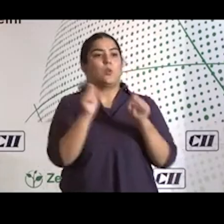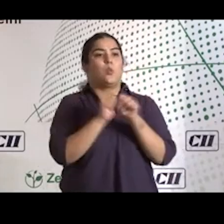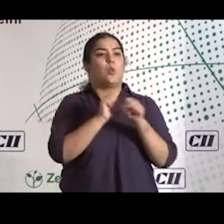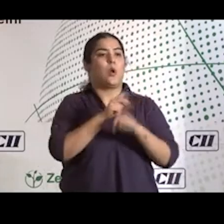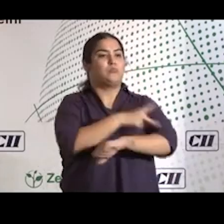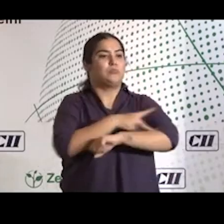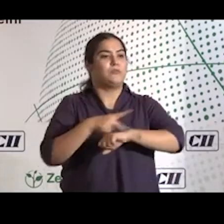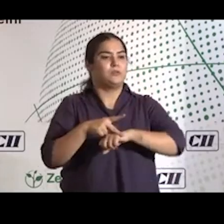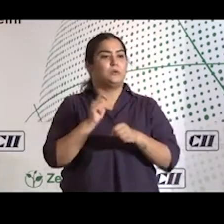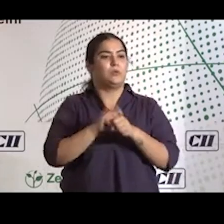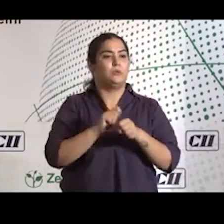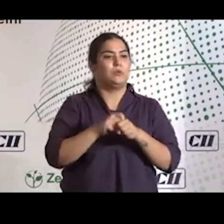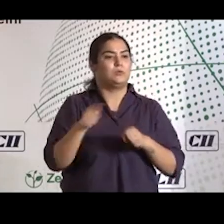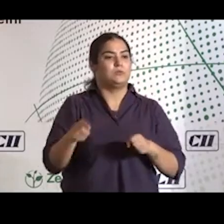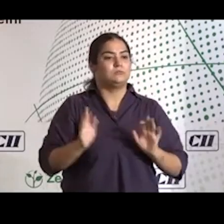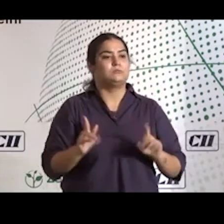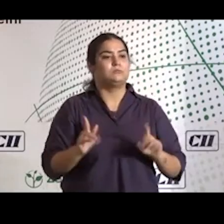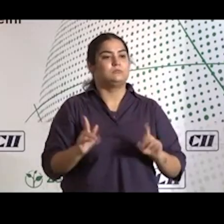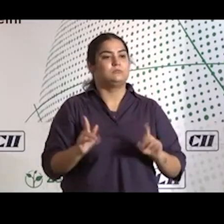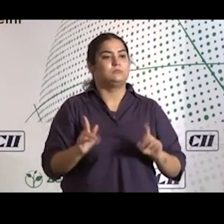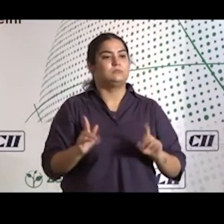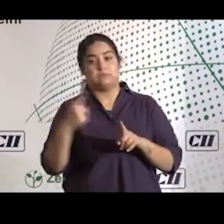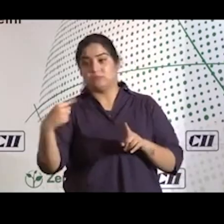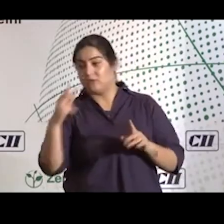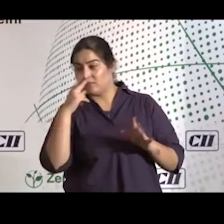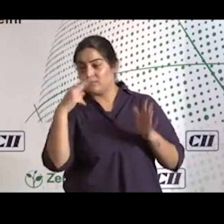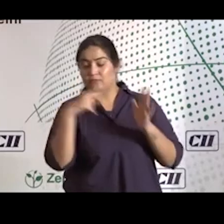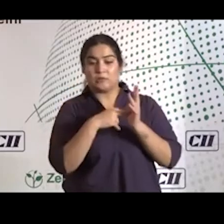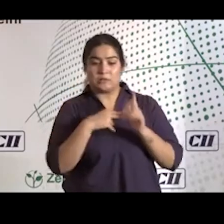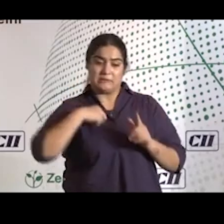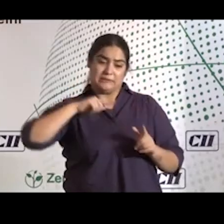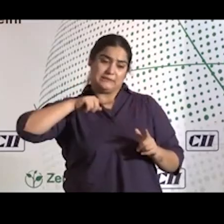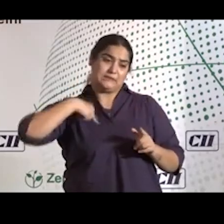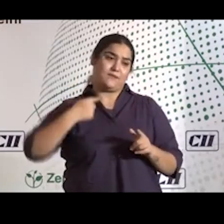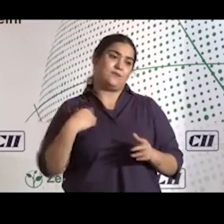So in that case, surely we will keep